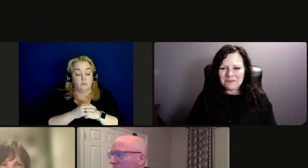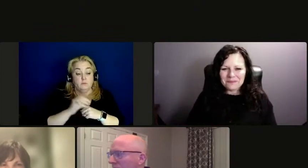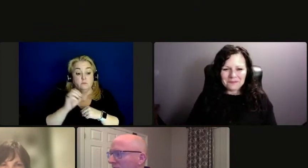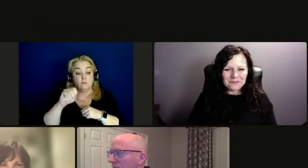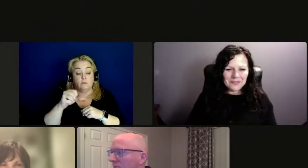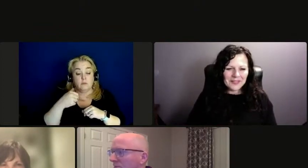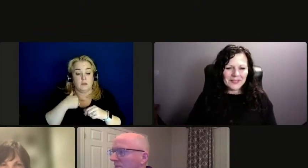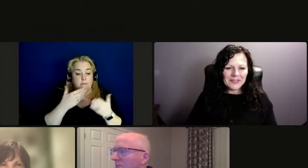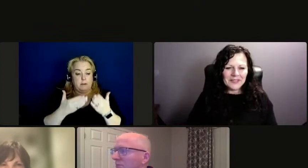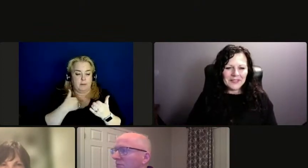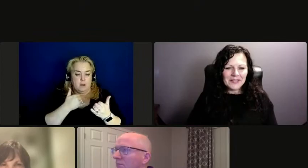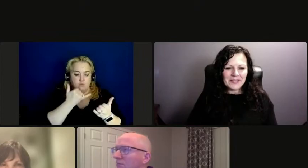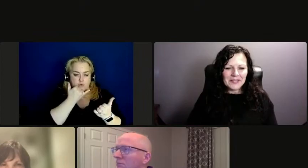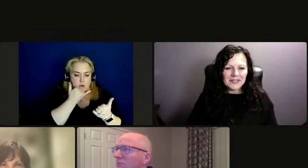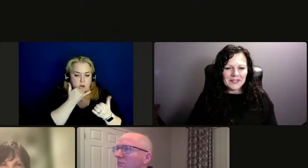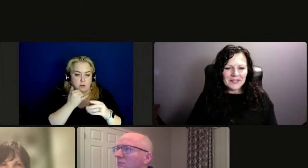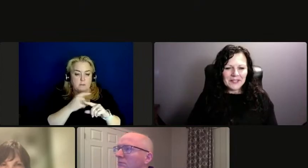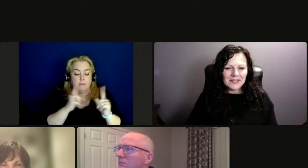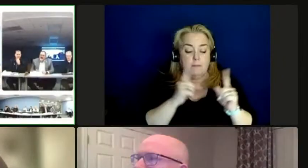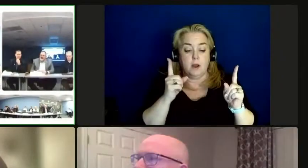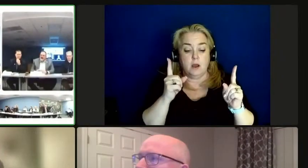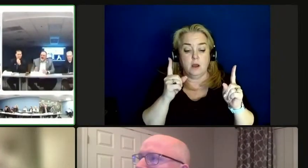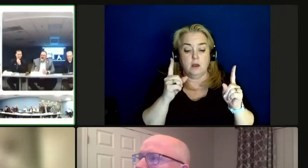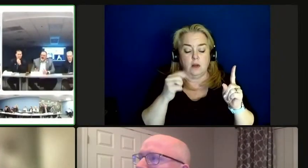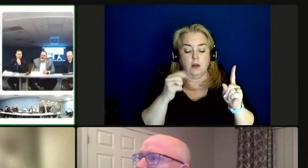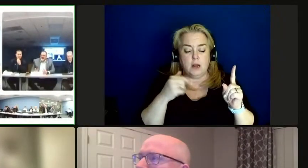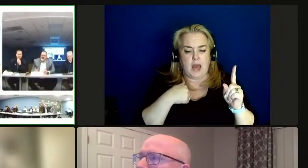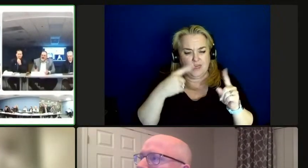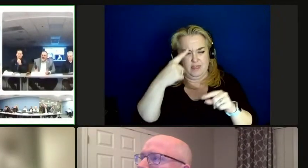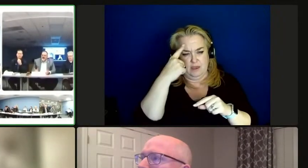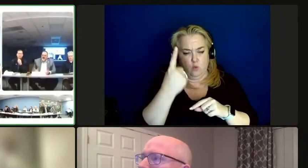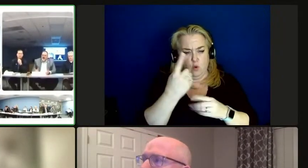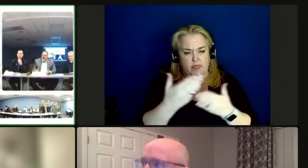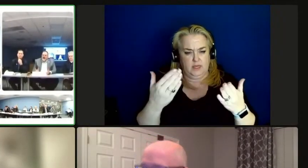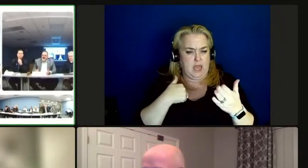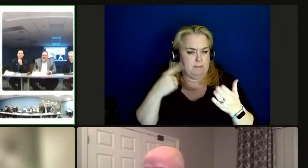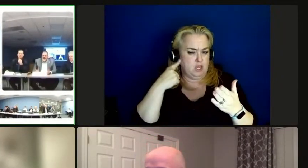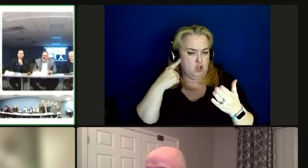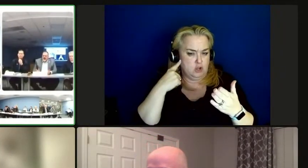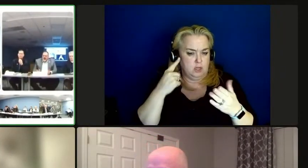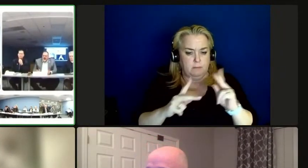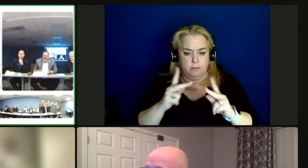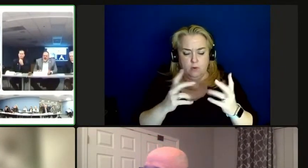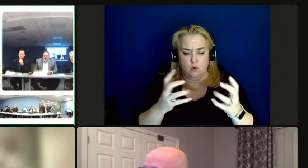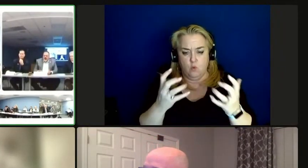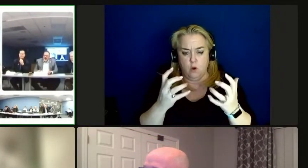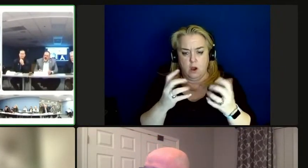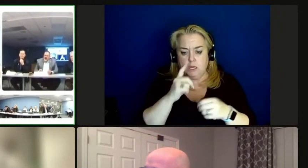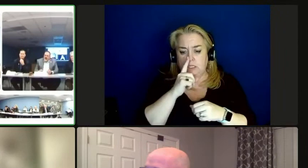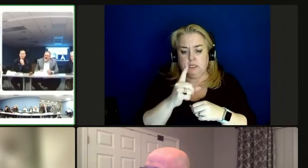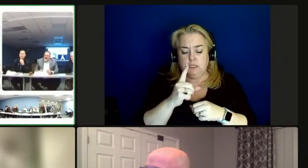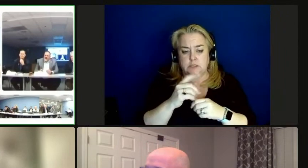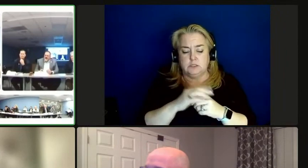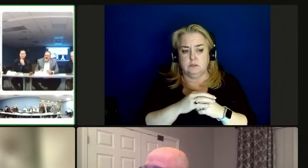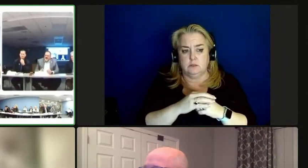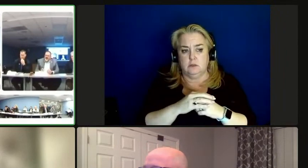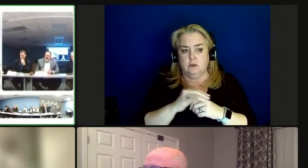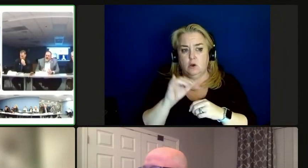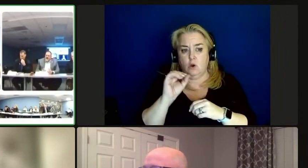ALLOWS FOR BASELINE INCREASES OVER TIME. I THINK WHAT I'M HEARING JOSH